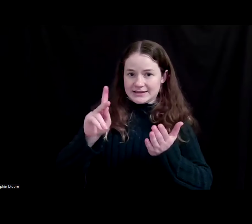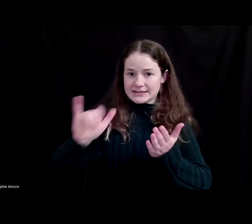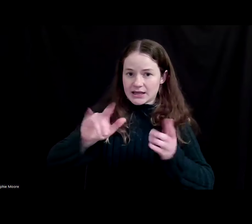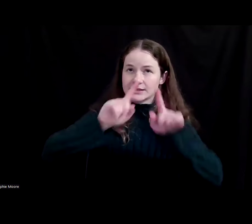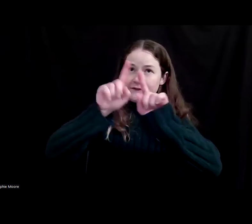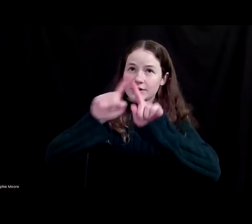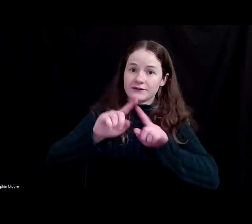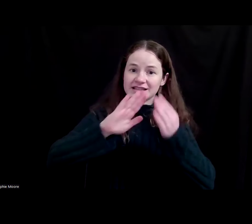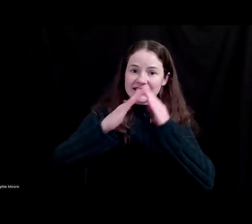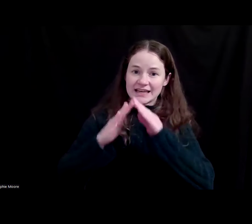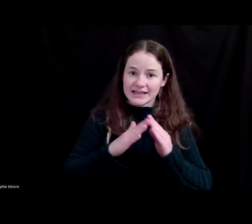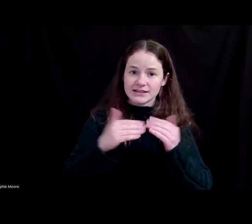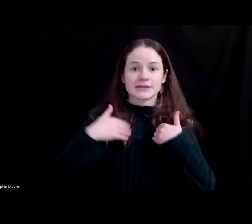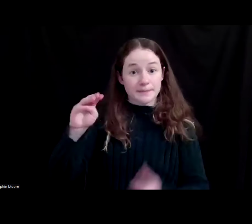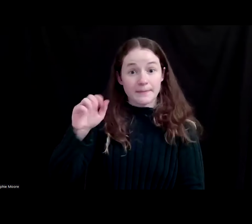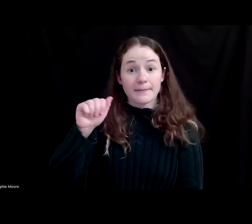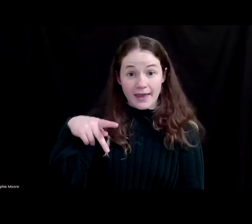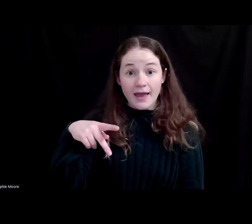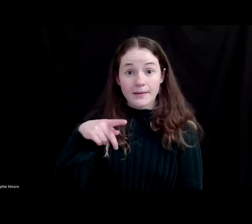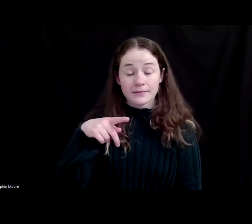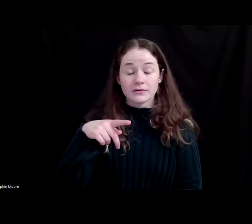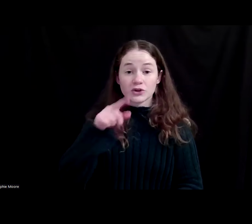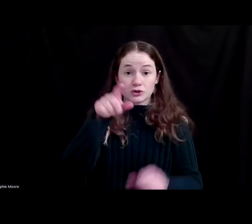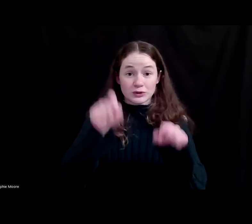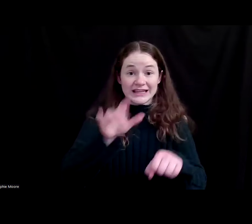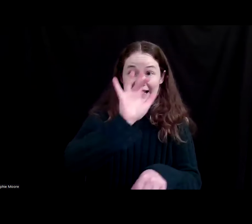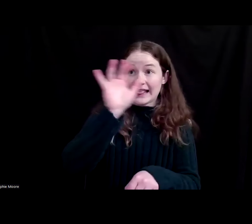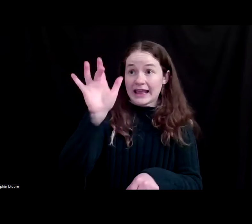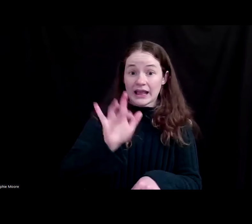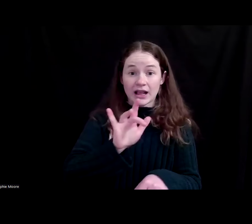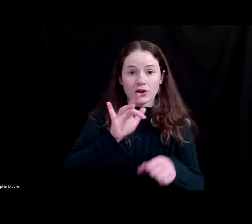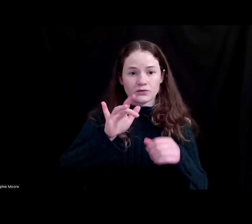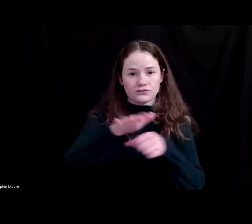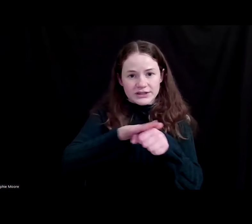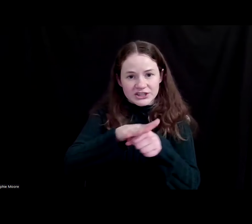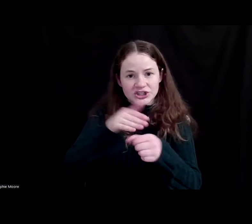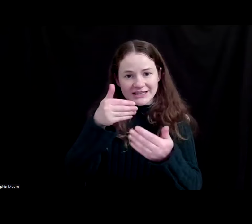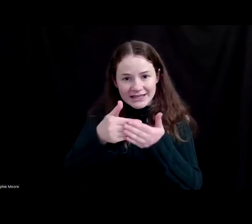interactive map where you can click on the region that's near you and they will have programming that's specifically